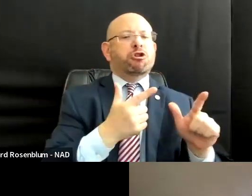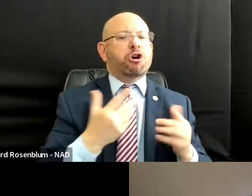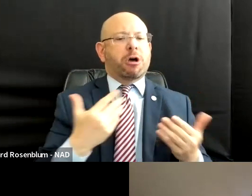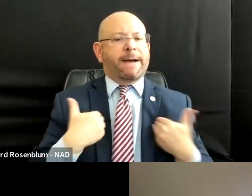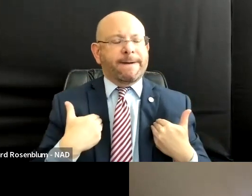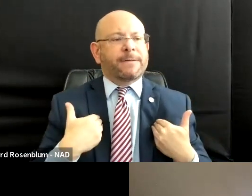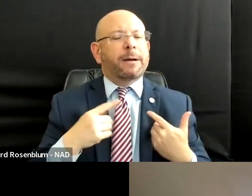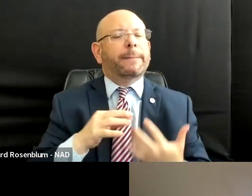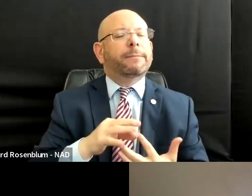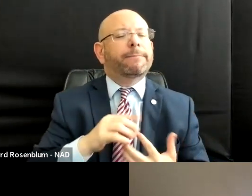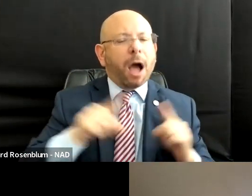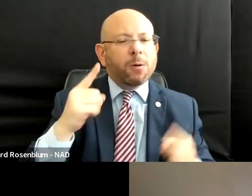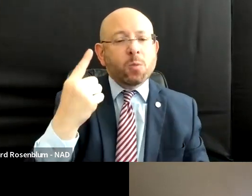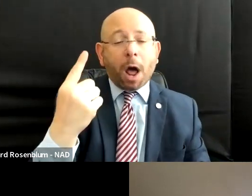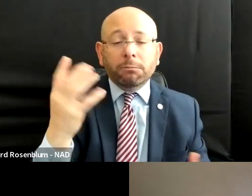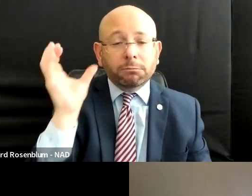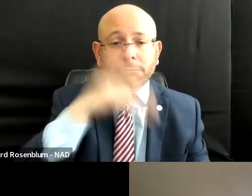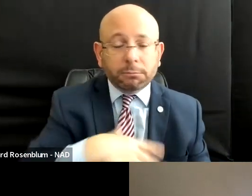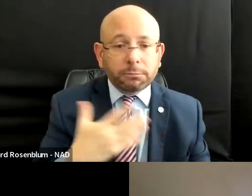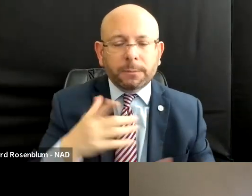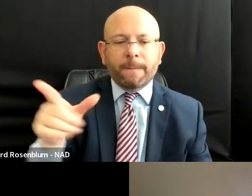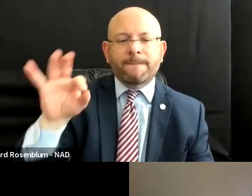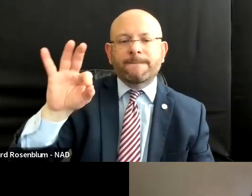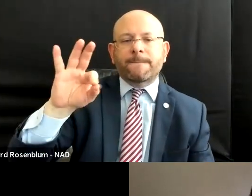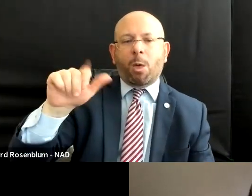not necessarily which medium. So of the